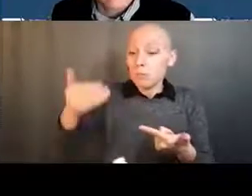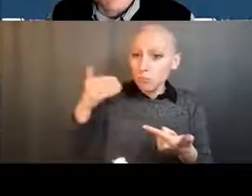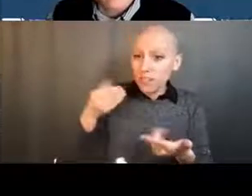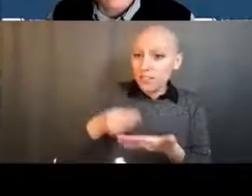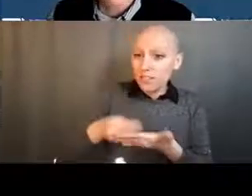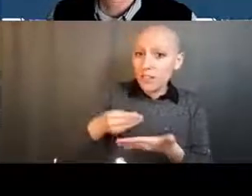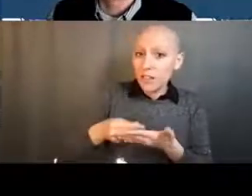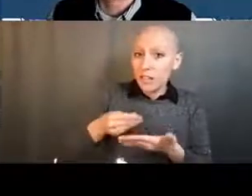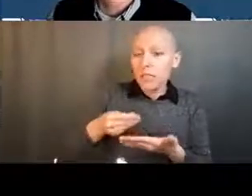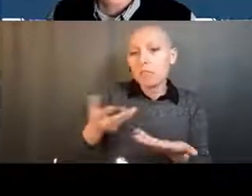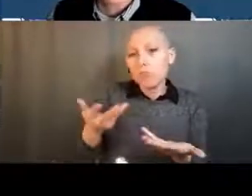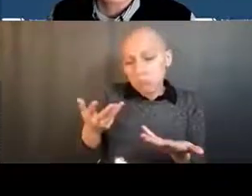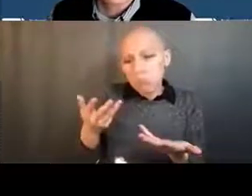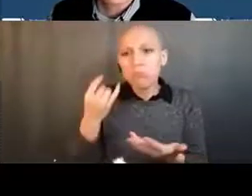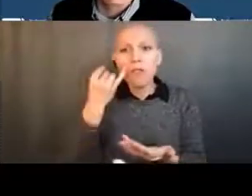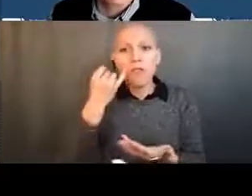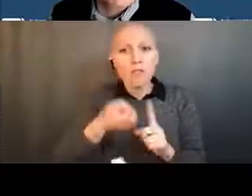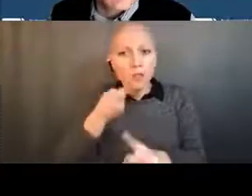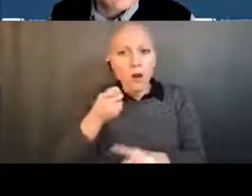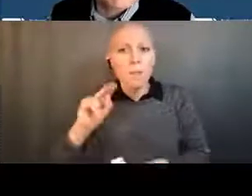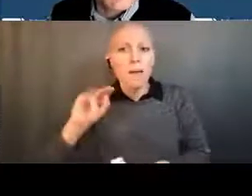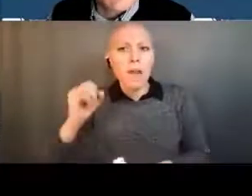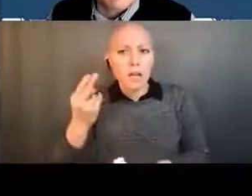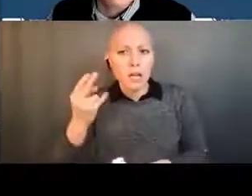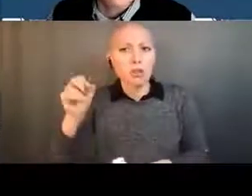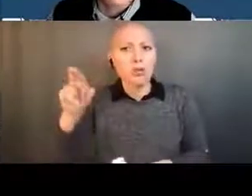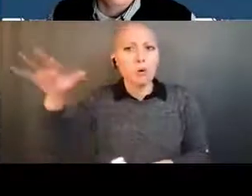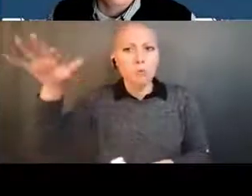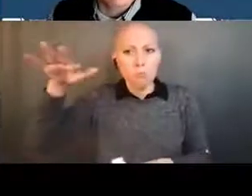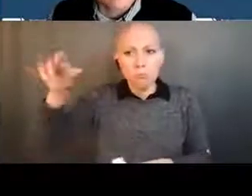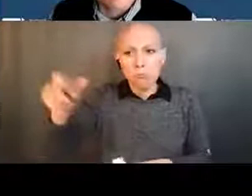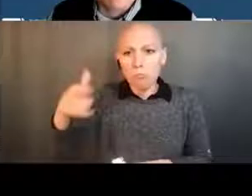and that you need to justify the foreign site.